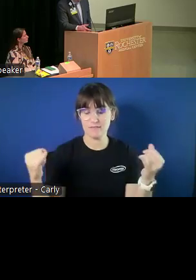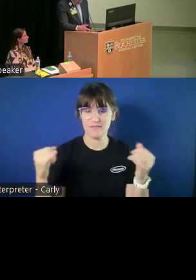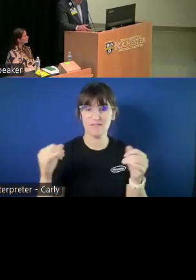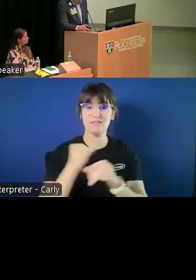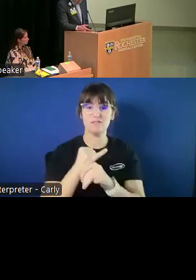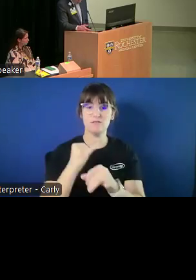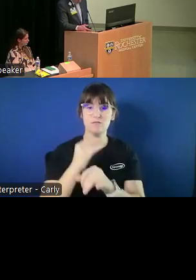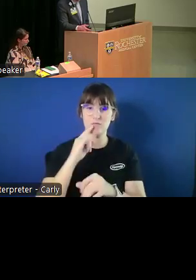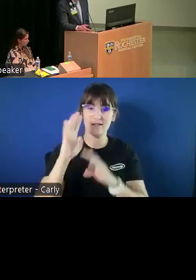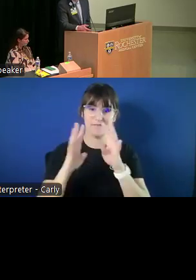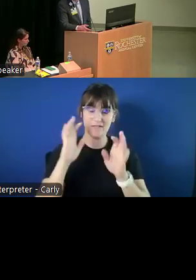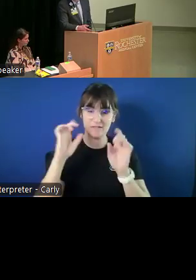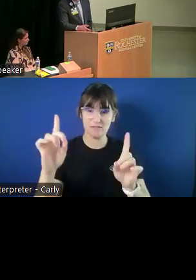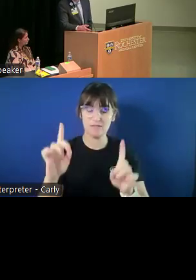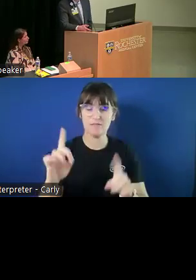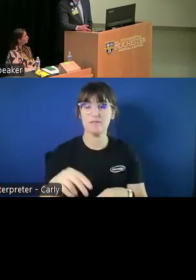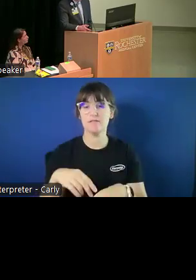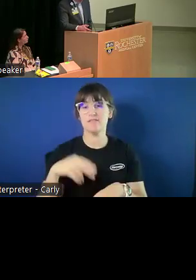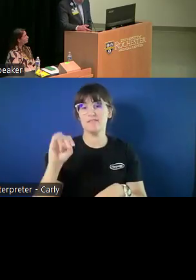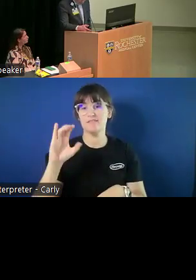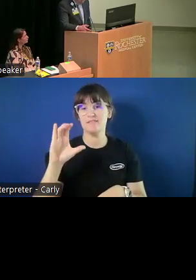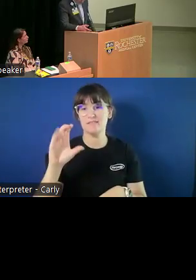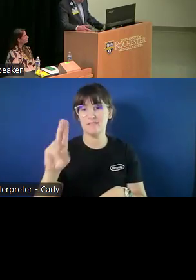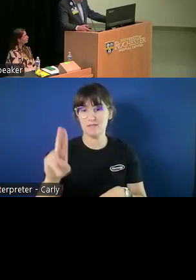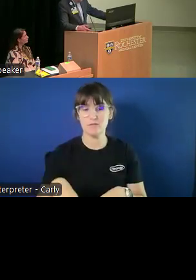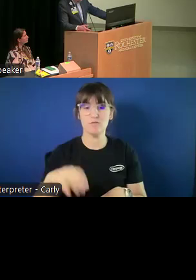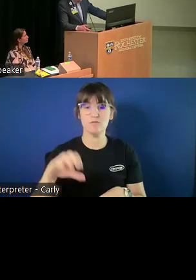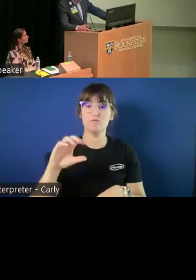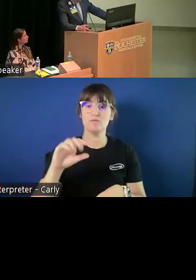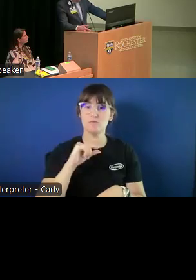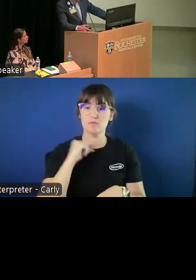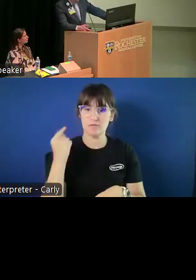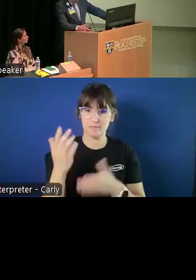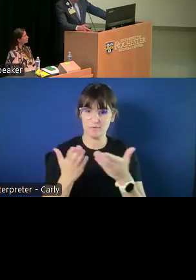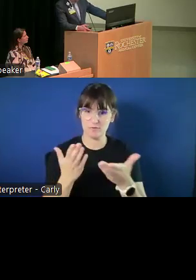of nursing central administration the NICU chapency services the advanced heart failure